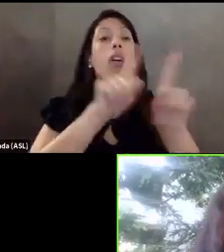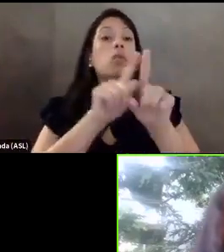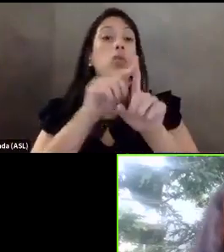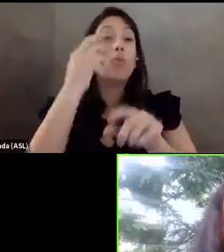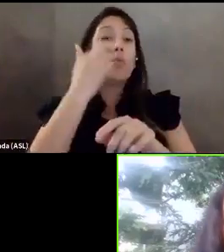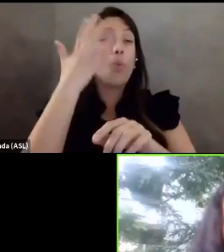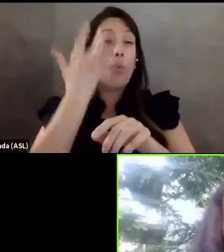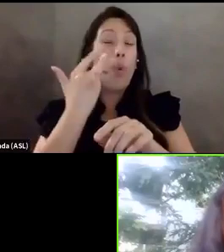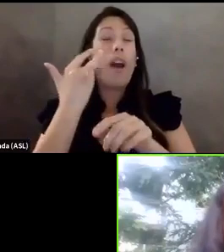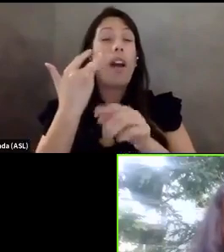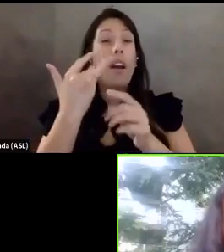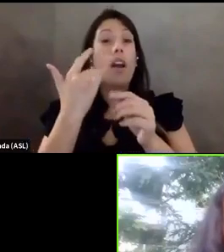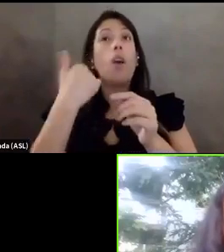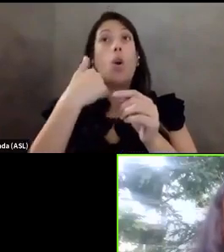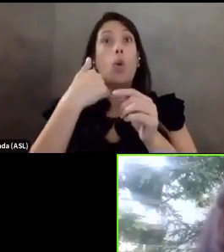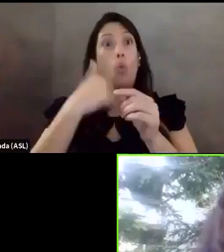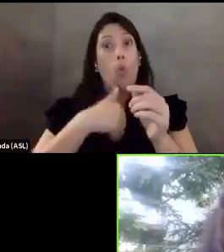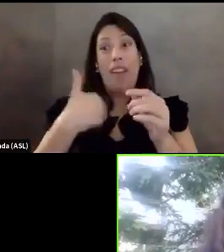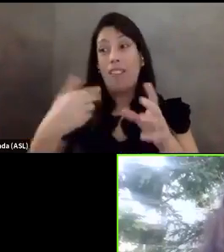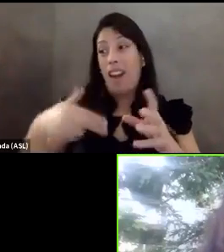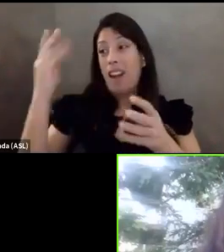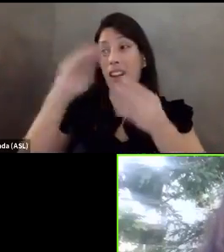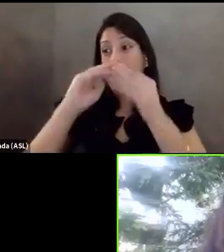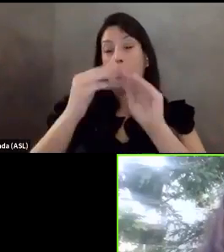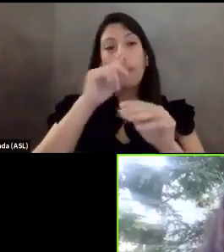we're finding our cases, which is a good thing that will help us in the long run.